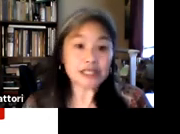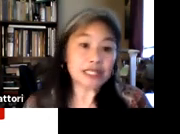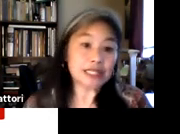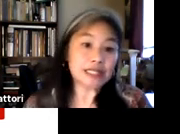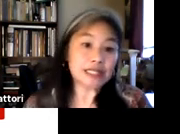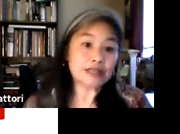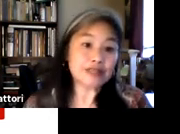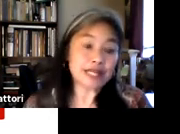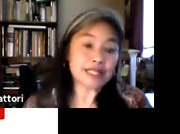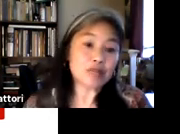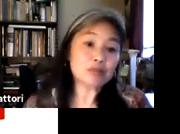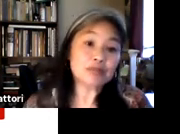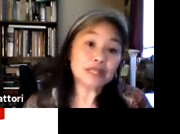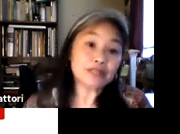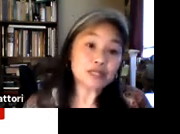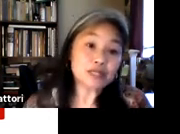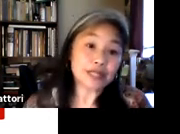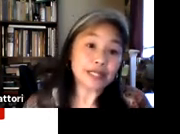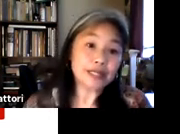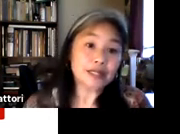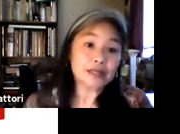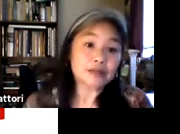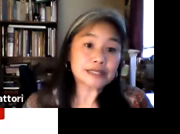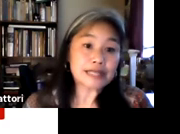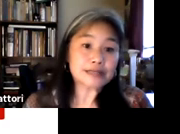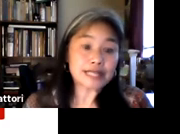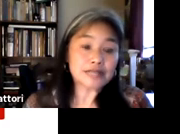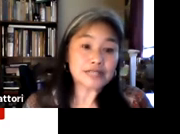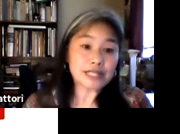noisy, messy population of people. But of course, for the